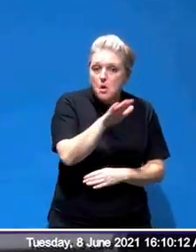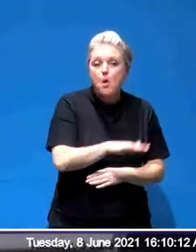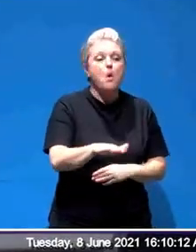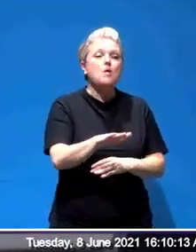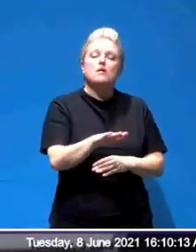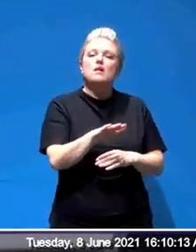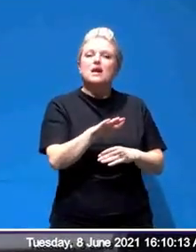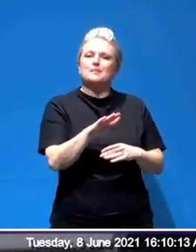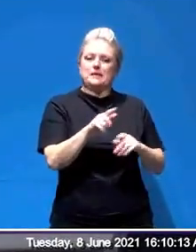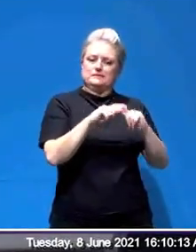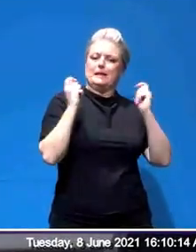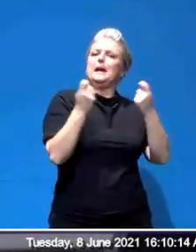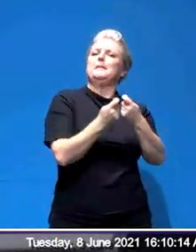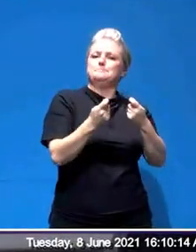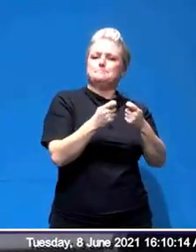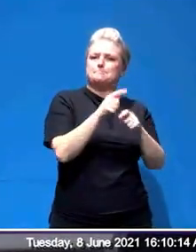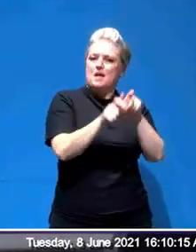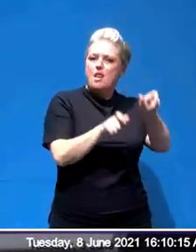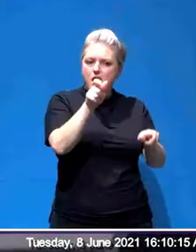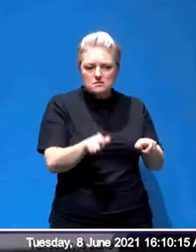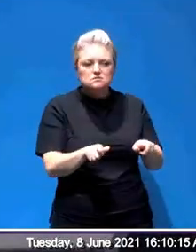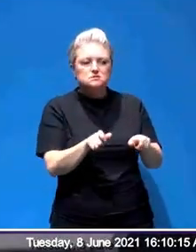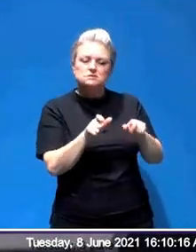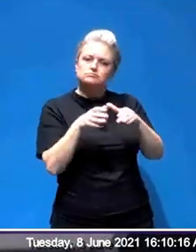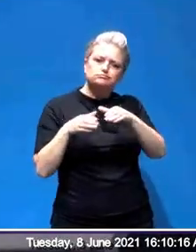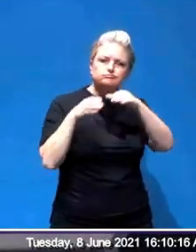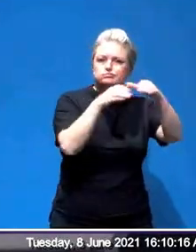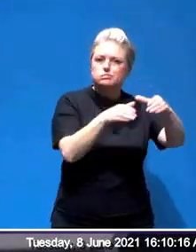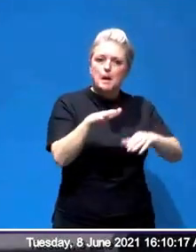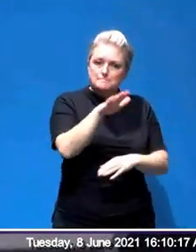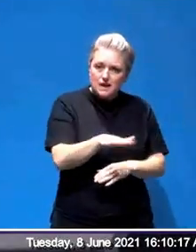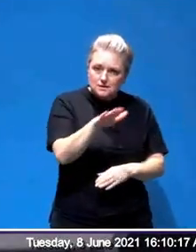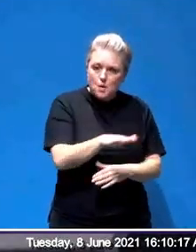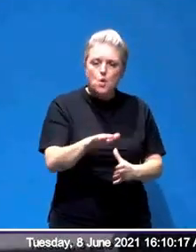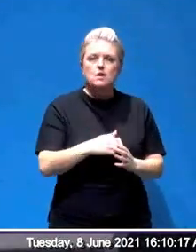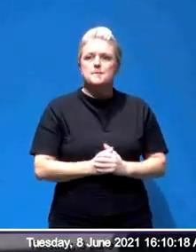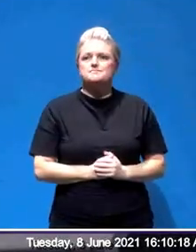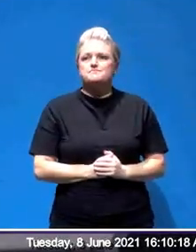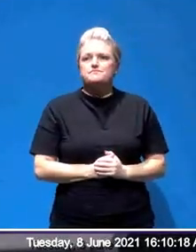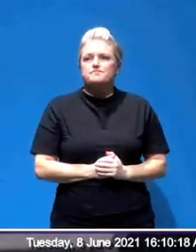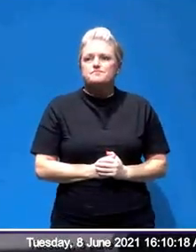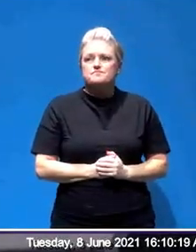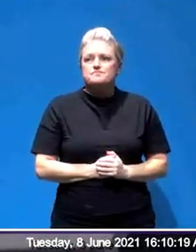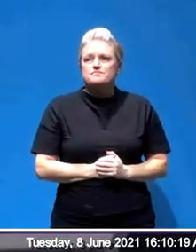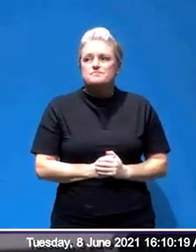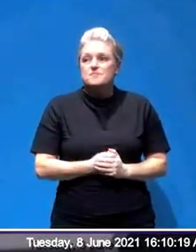people who play, or it might be some people just want to see you for a shorter period of time.